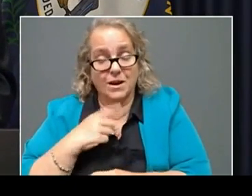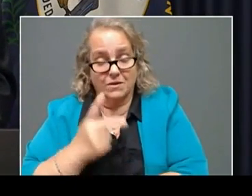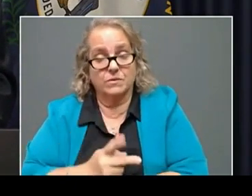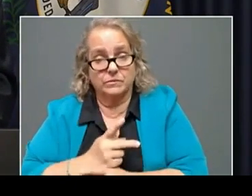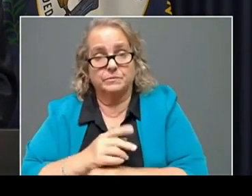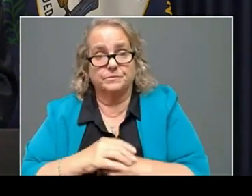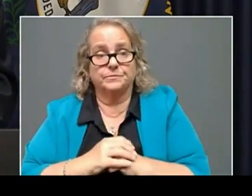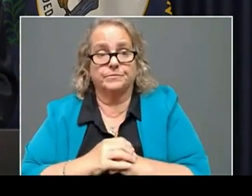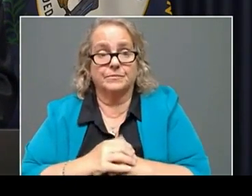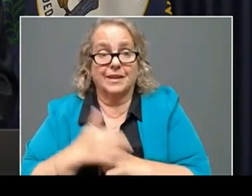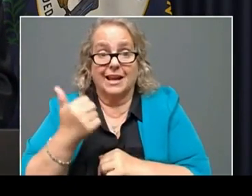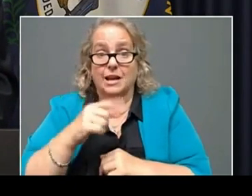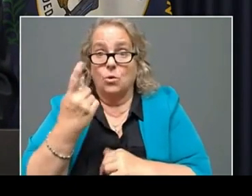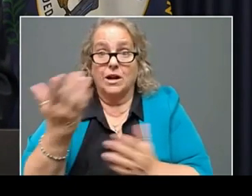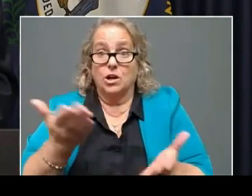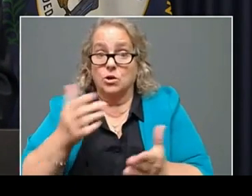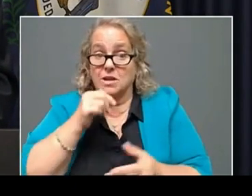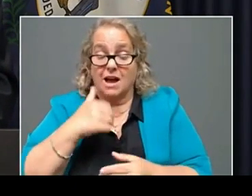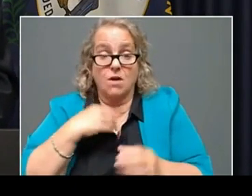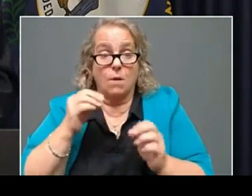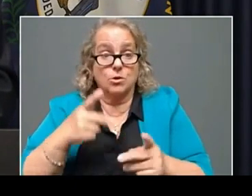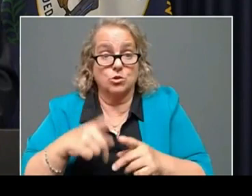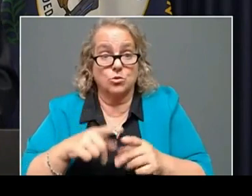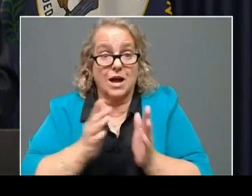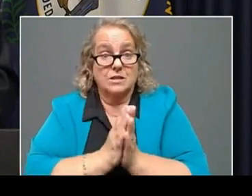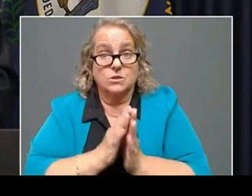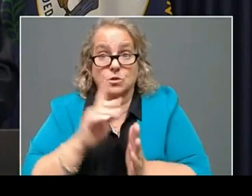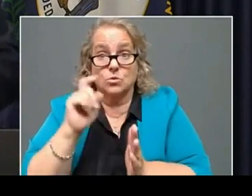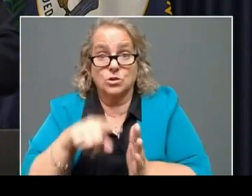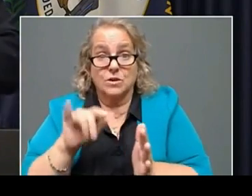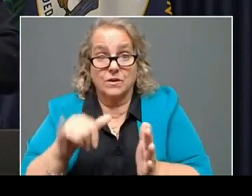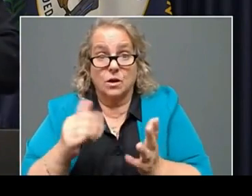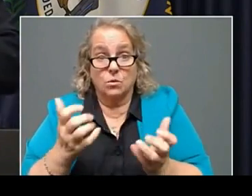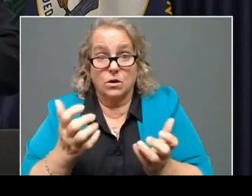hadn't had the opportunity to ask a question that wants to Okay then I've